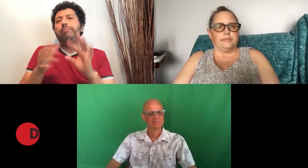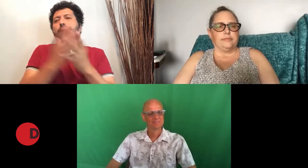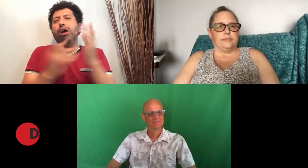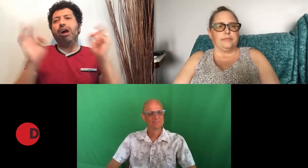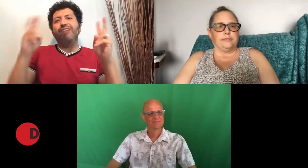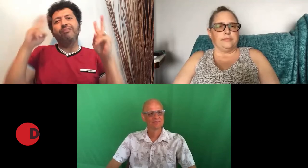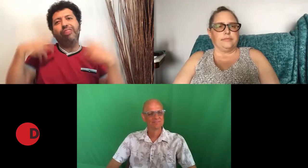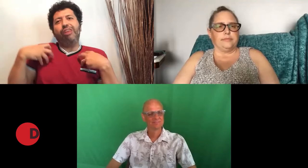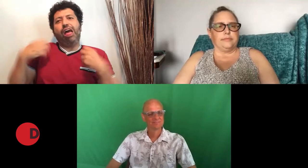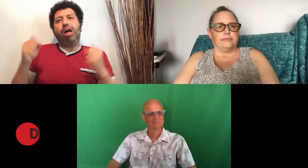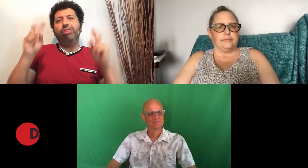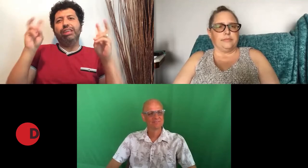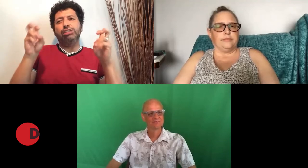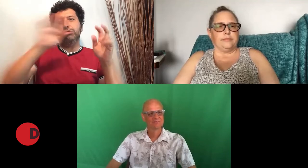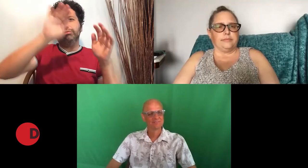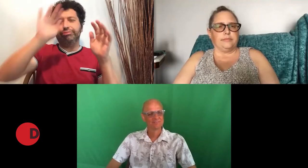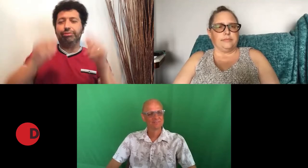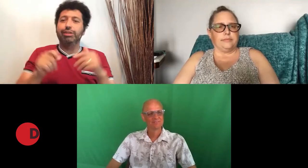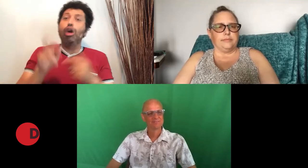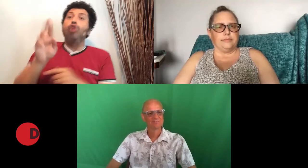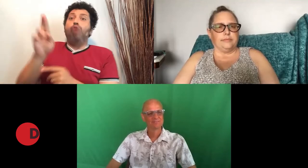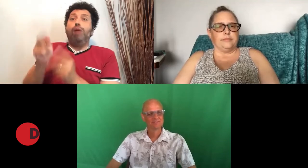these have to do with mental health issues.